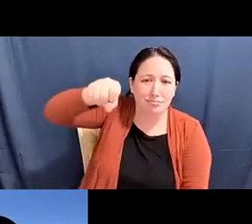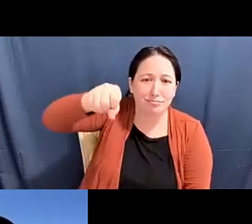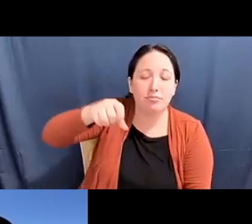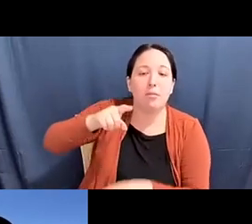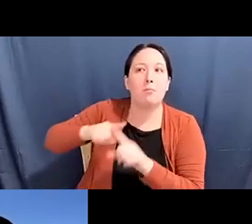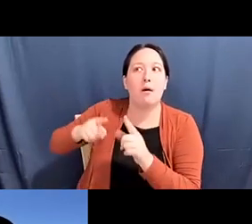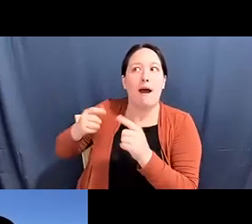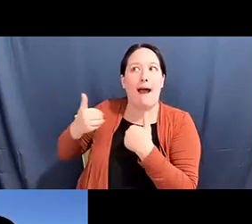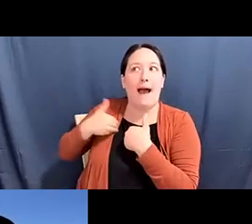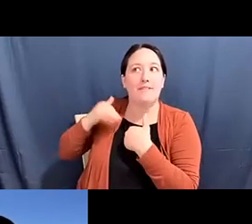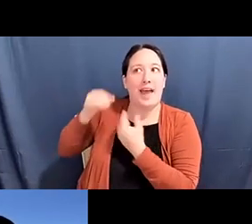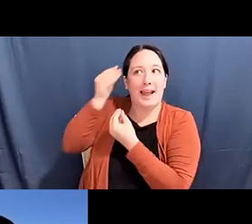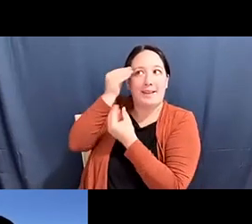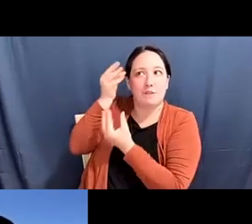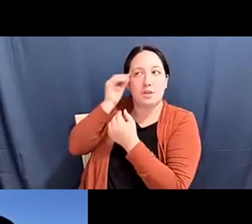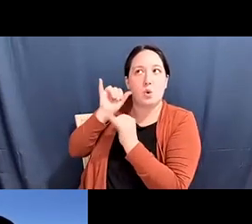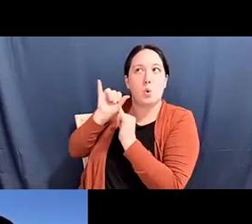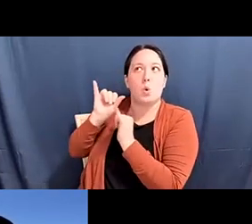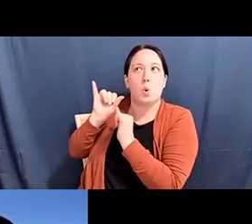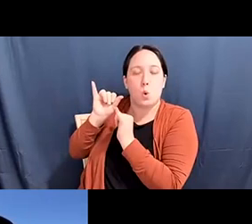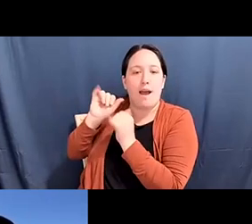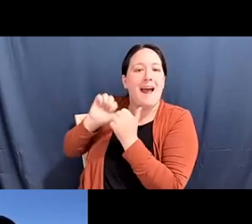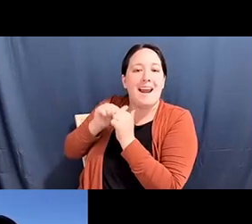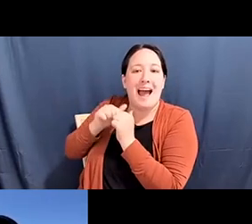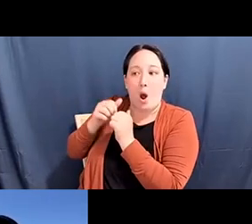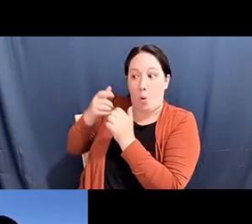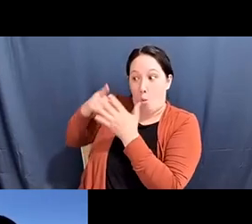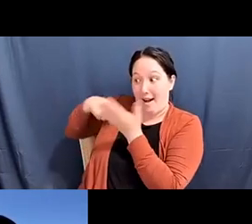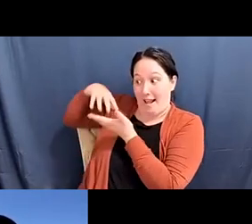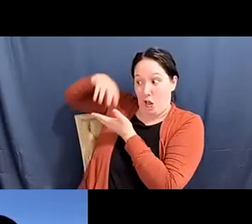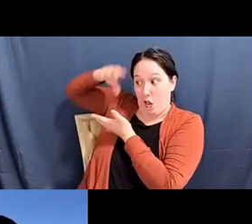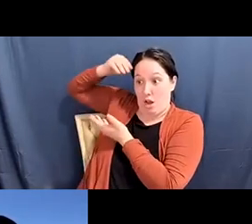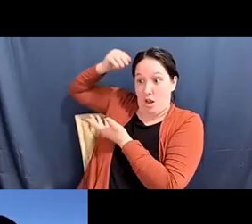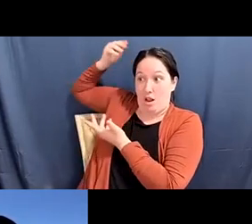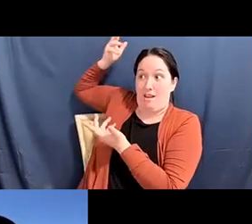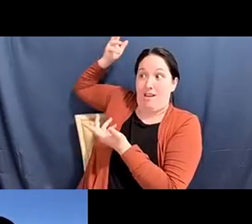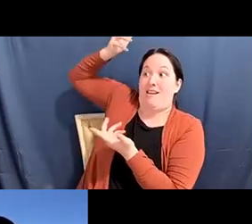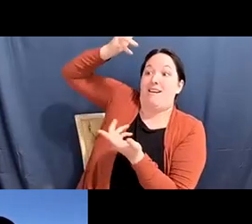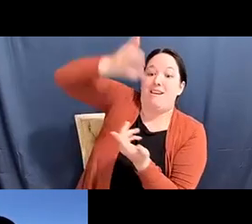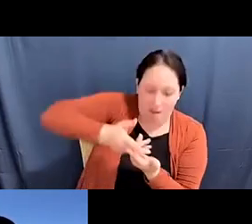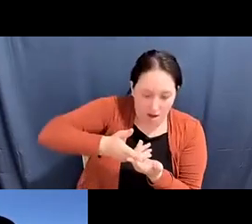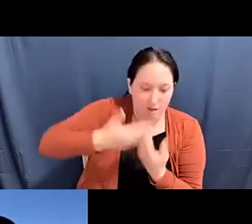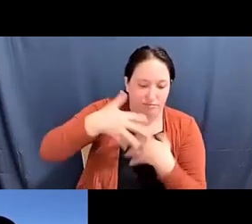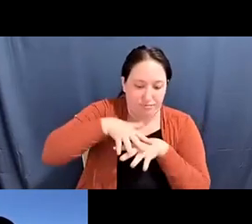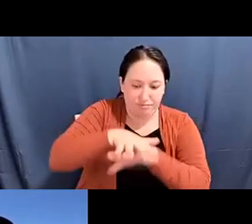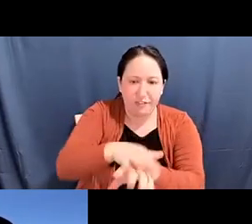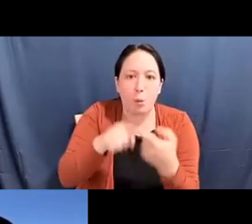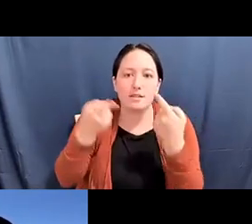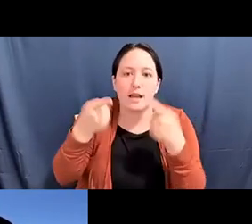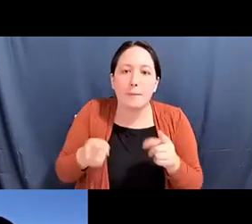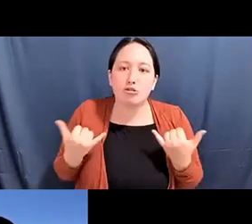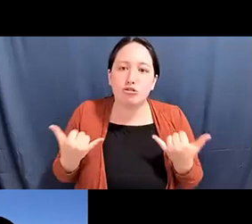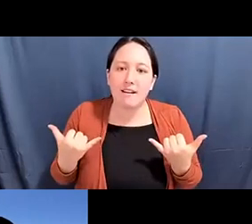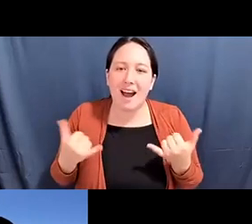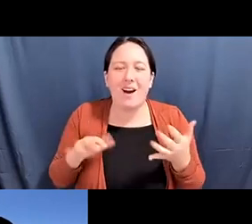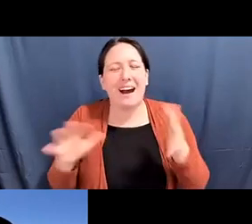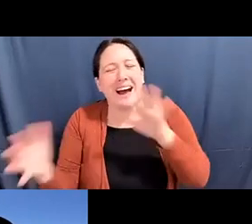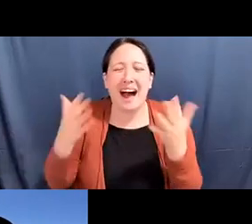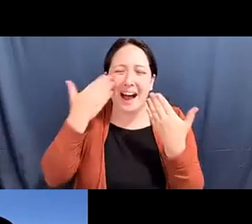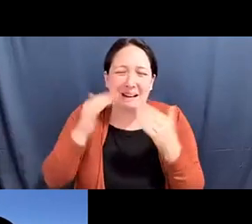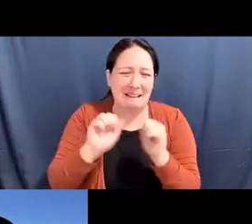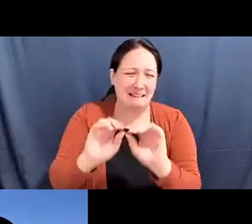pam tau lee: but be able to integrate that with what is actually going on right now, so I know it's kind of... I wanted, you know,